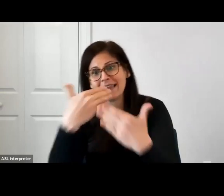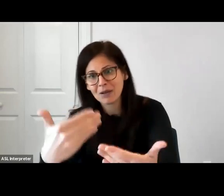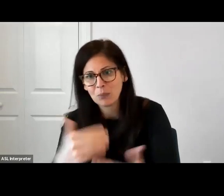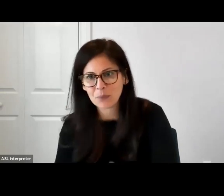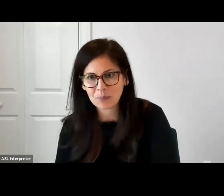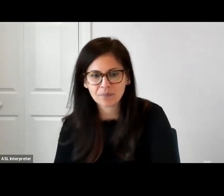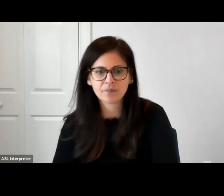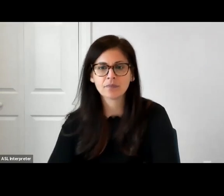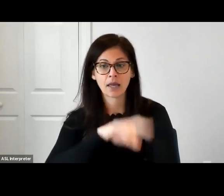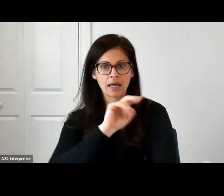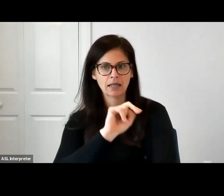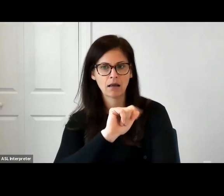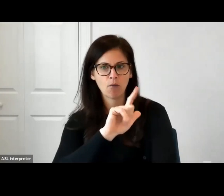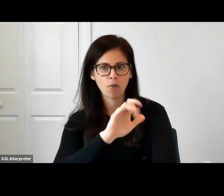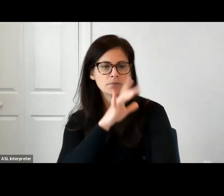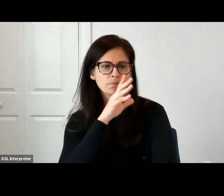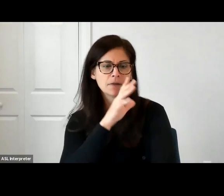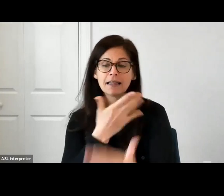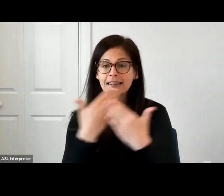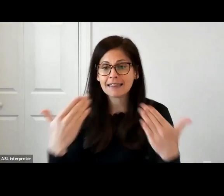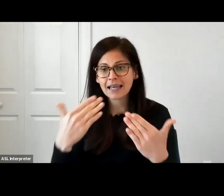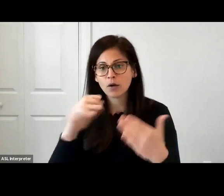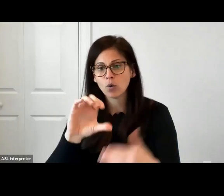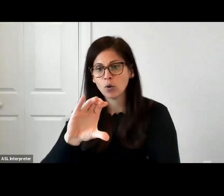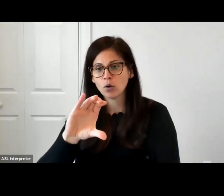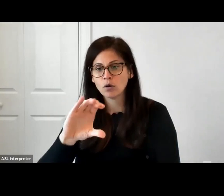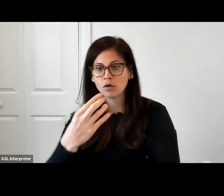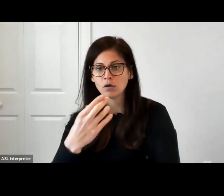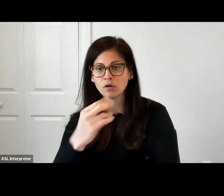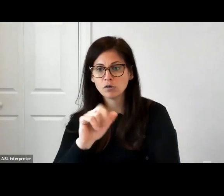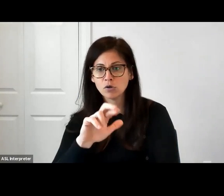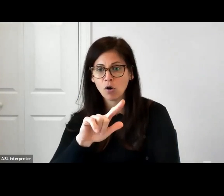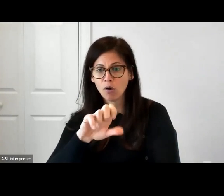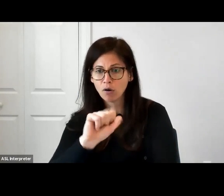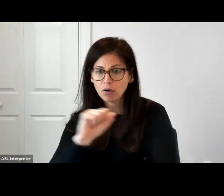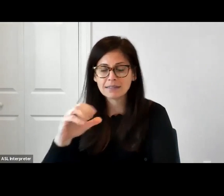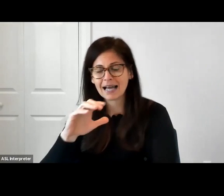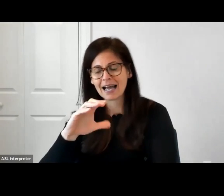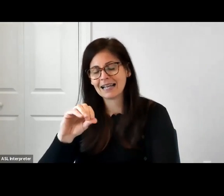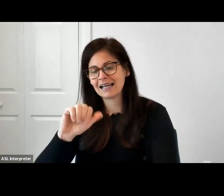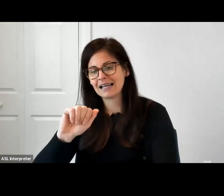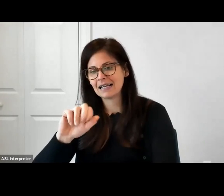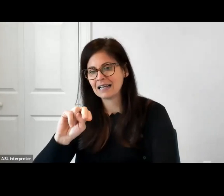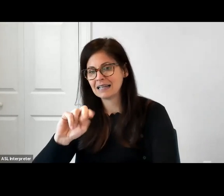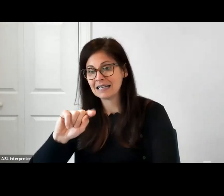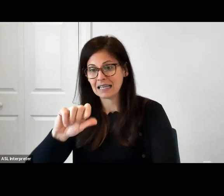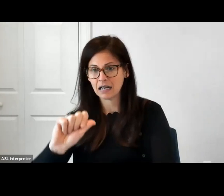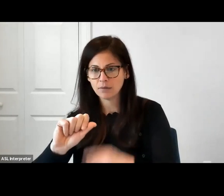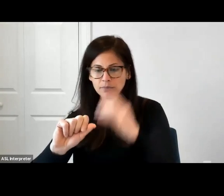Thank you, Charles and Anita. And in the spirit of best practices,